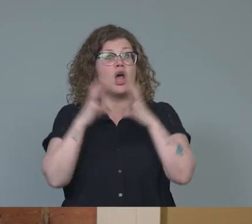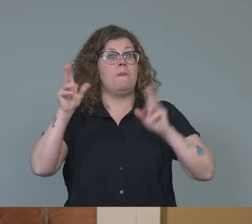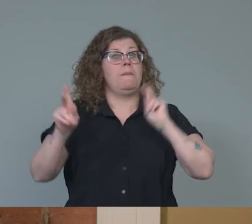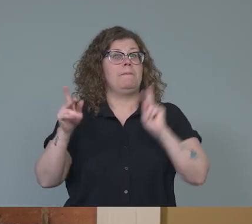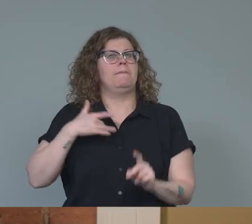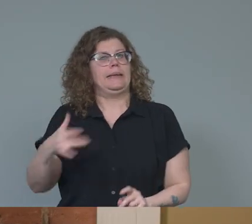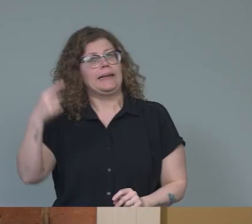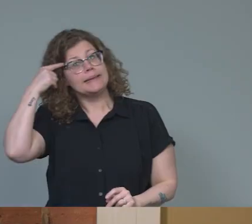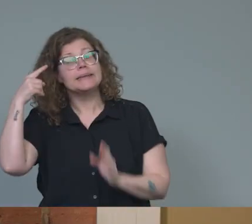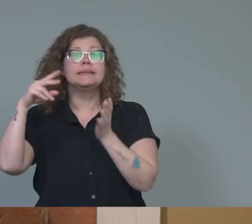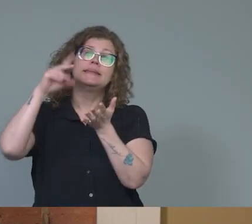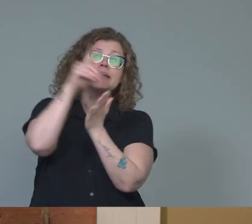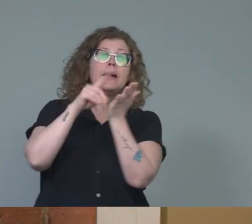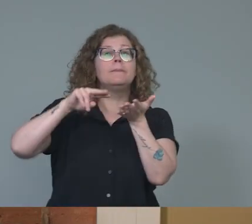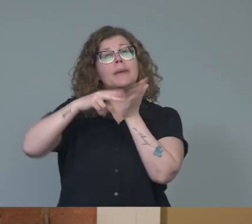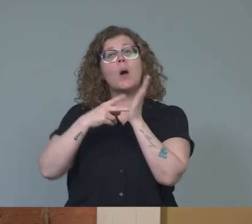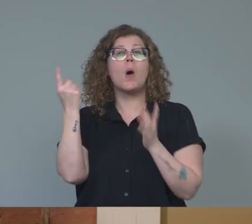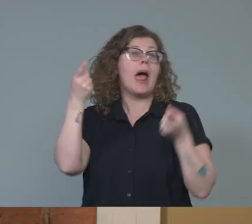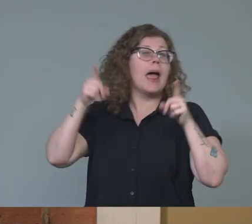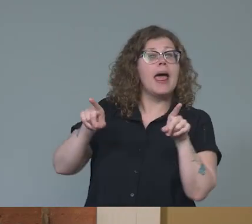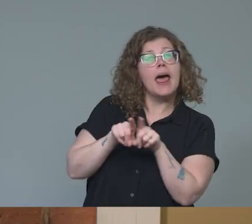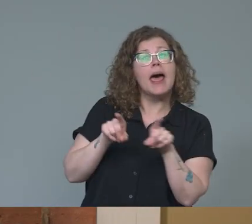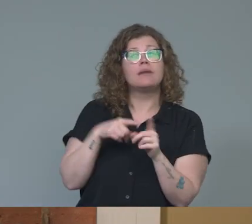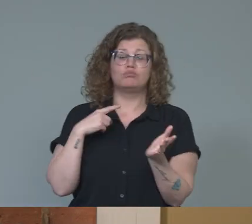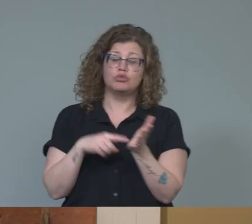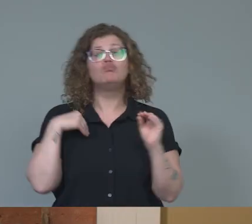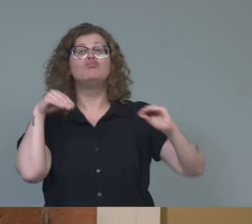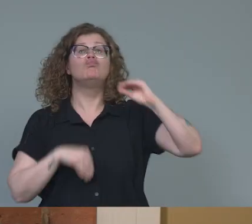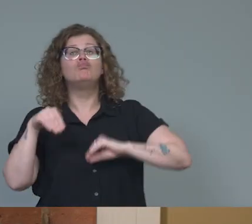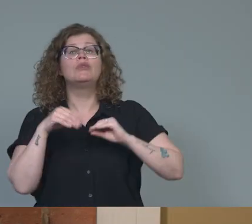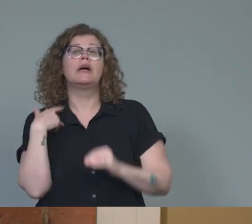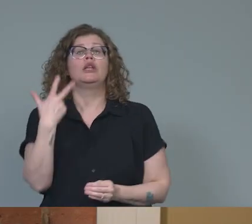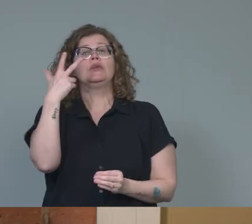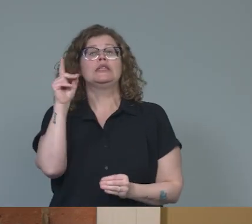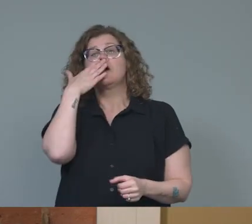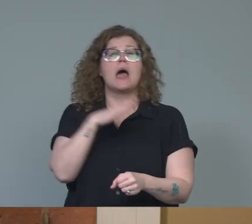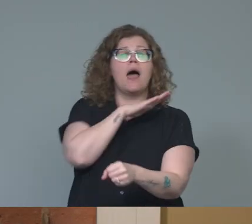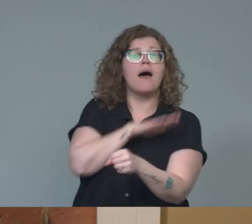to help make that vision a reality. Your relationship with your fabricator will assist you